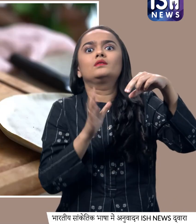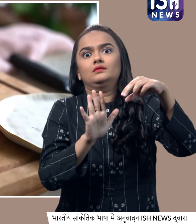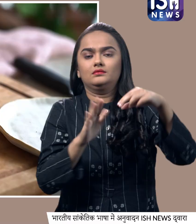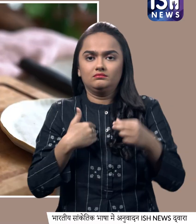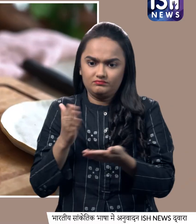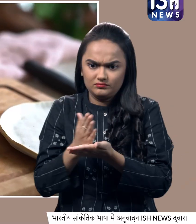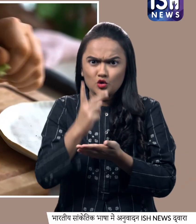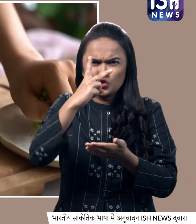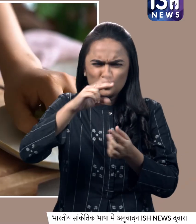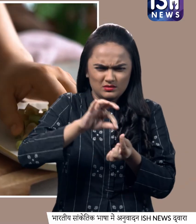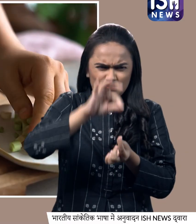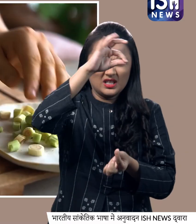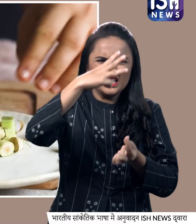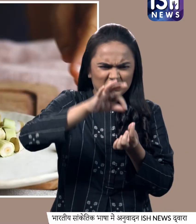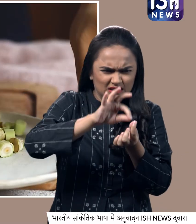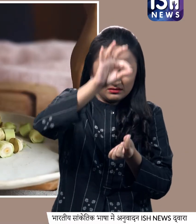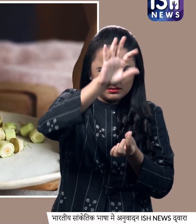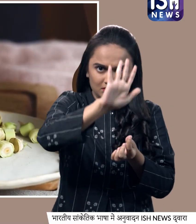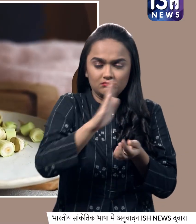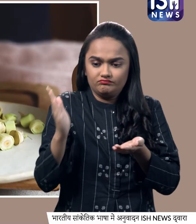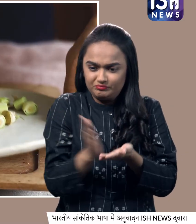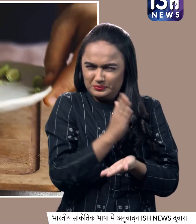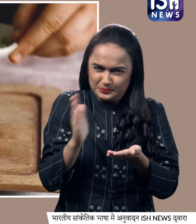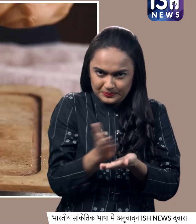Take 2-3 inches of the stem and cut it like this